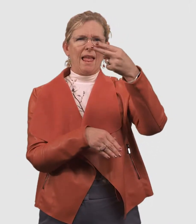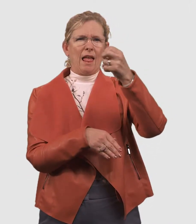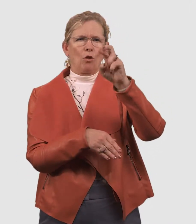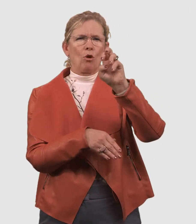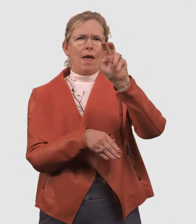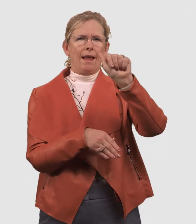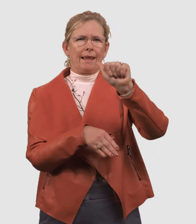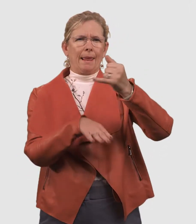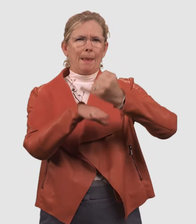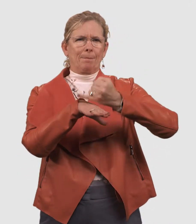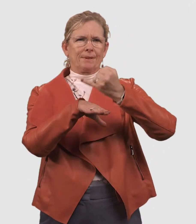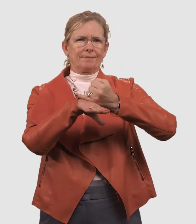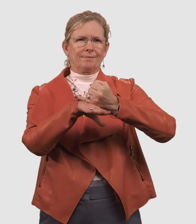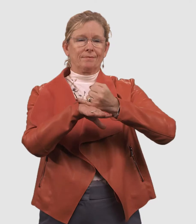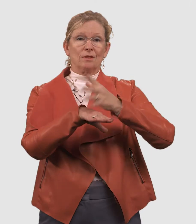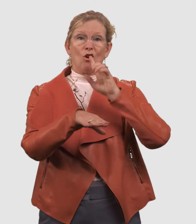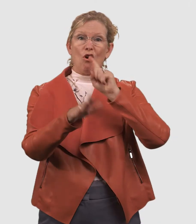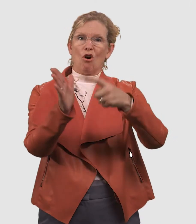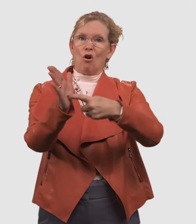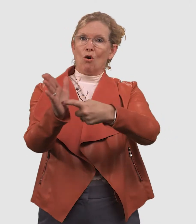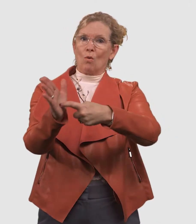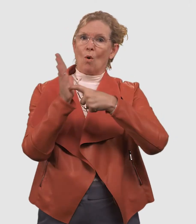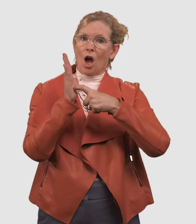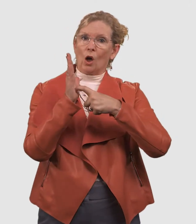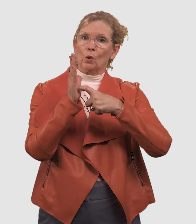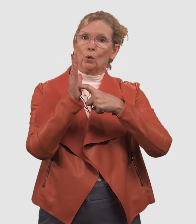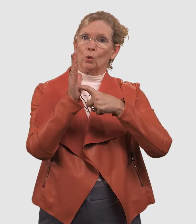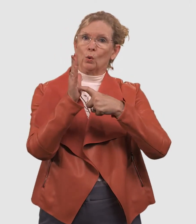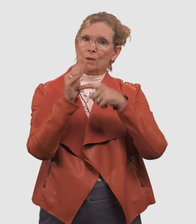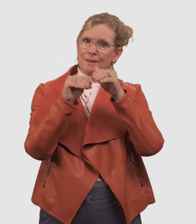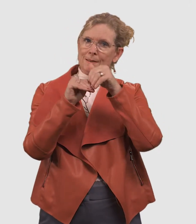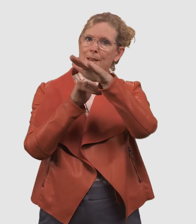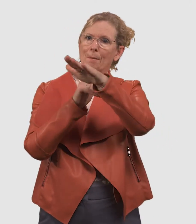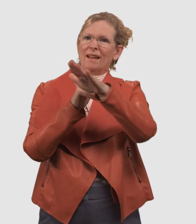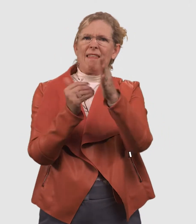All students enrolled at RIT's Henrietta campus